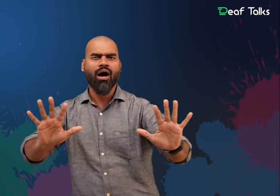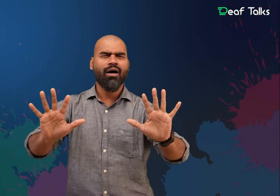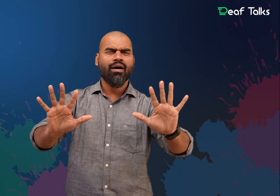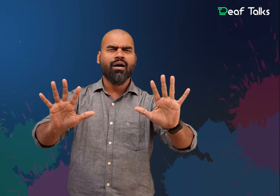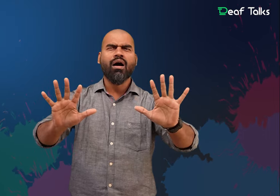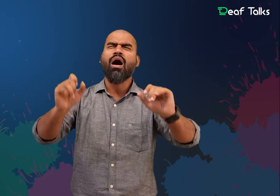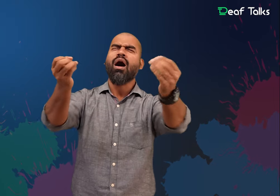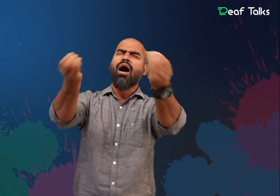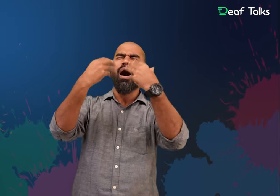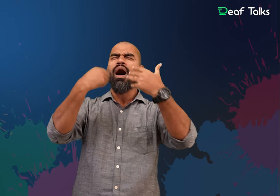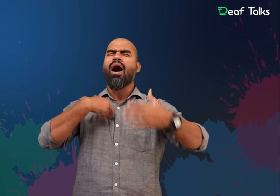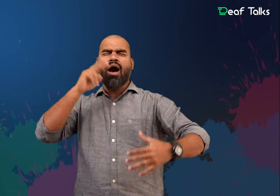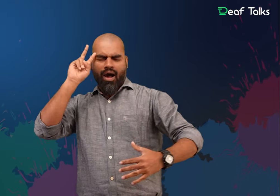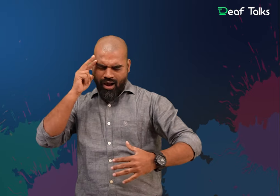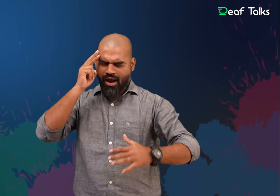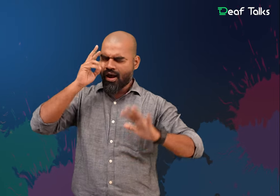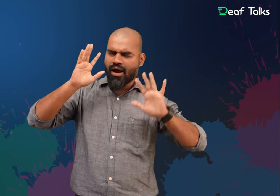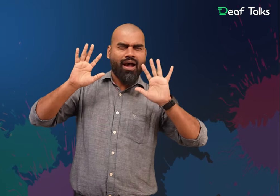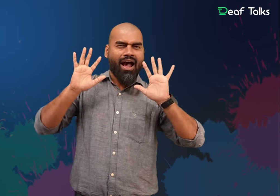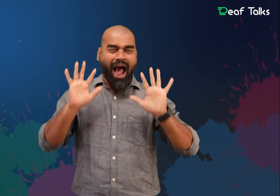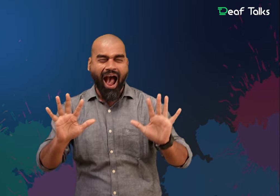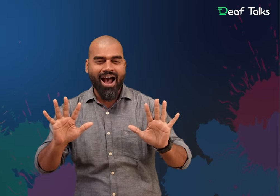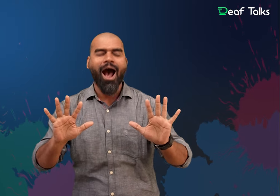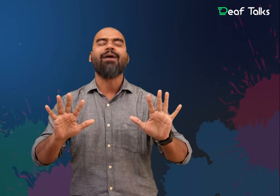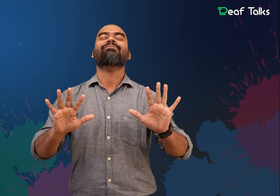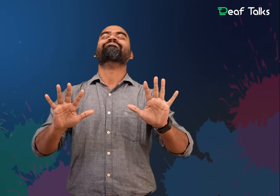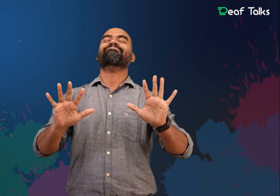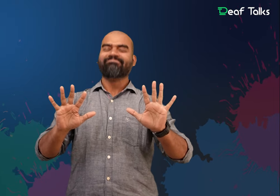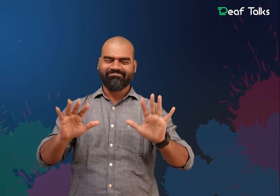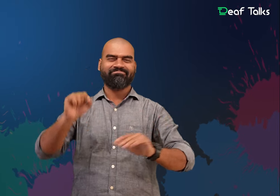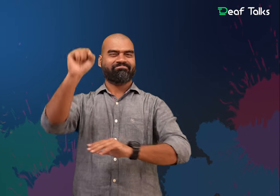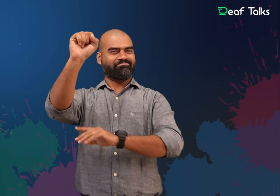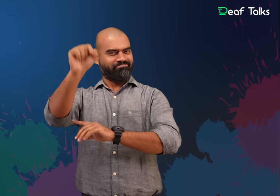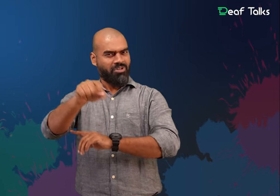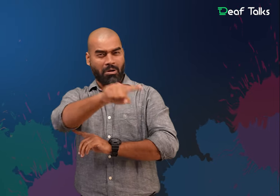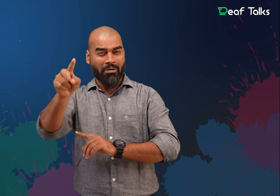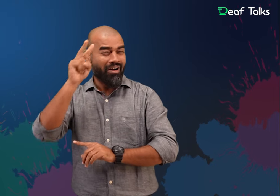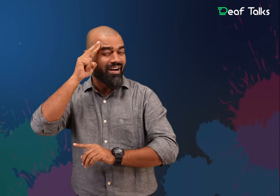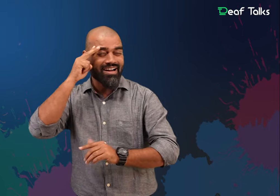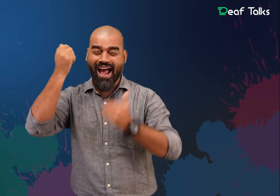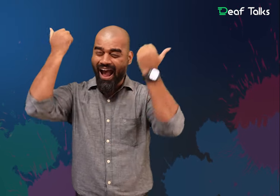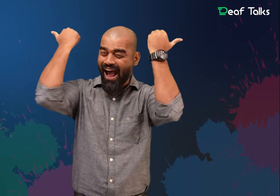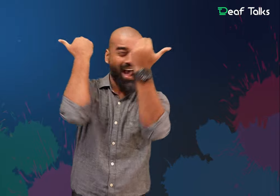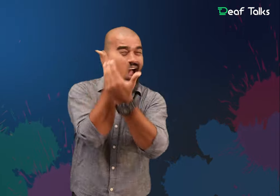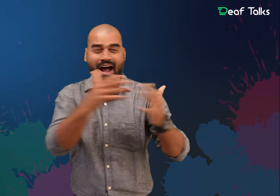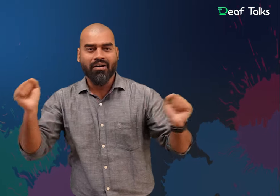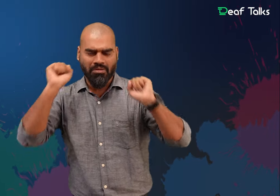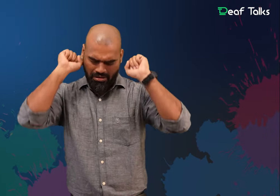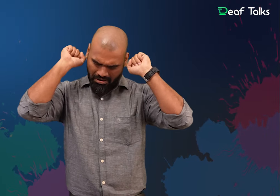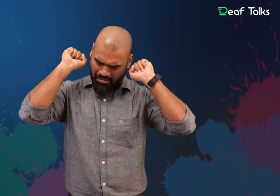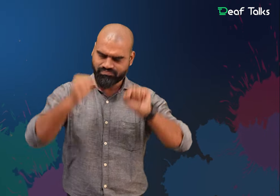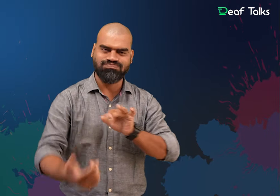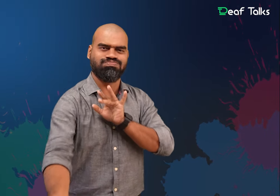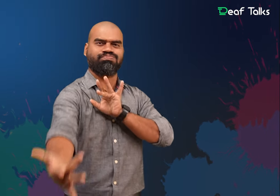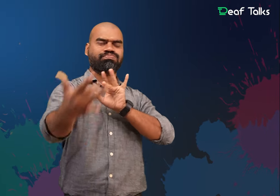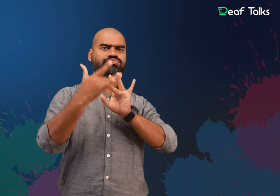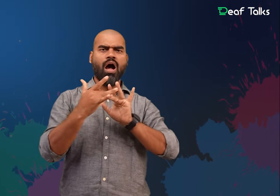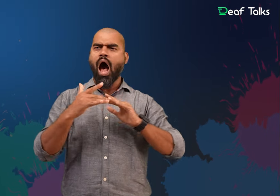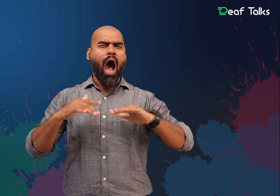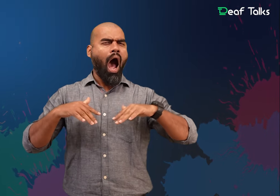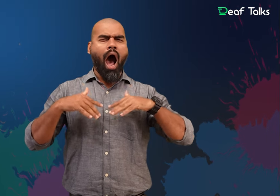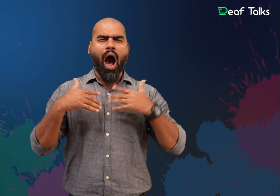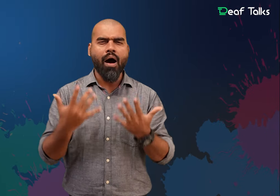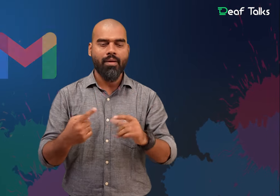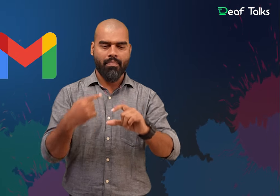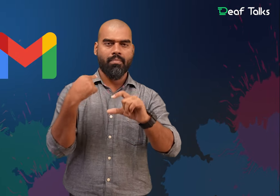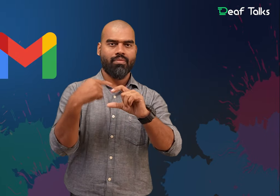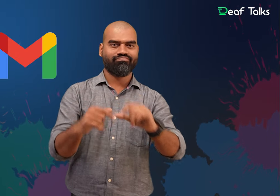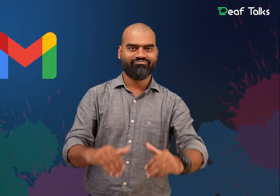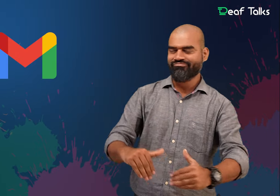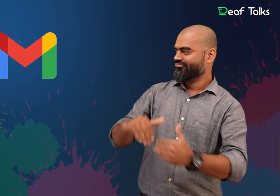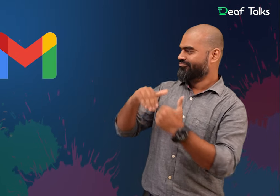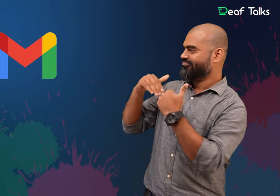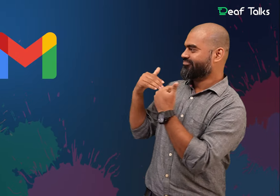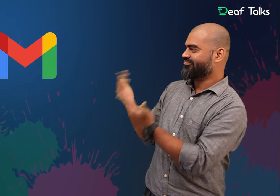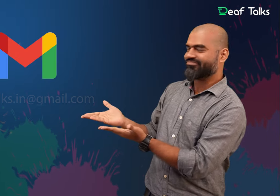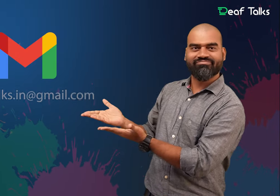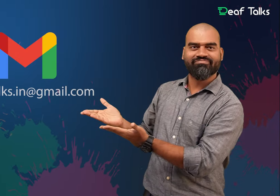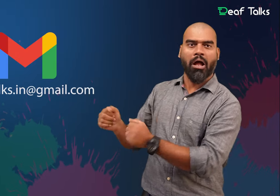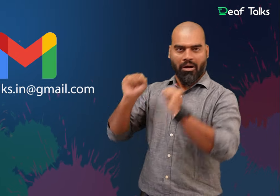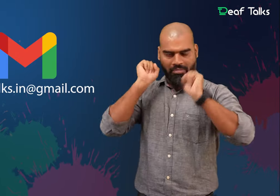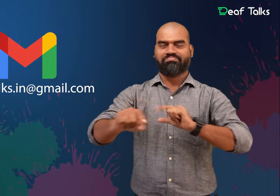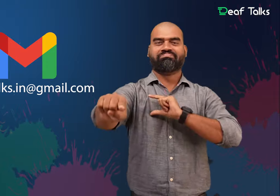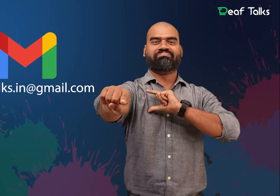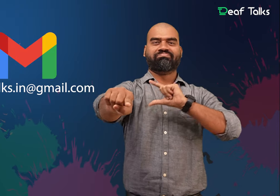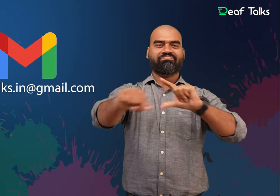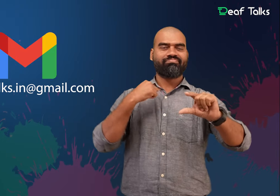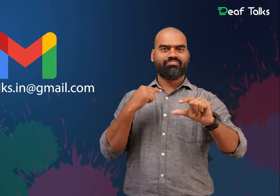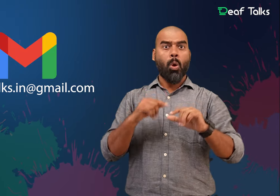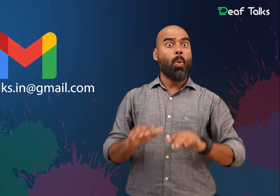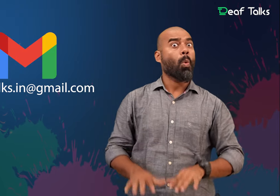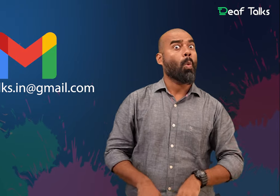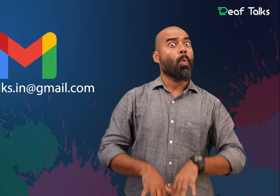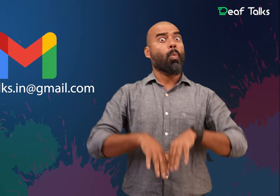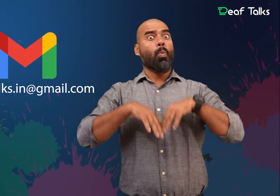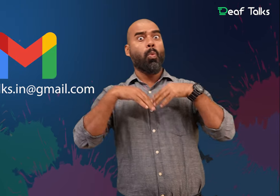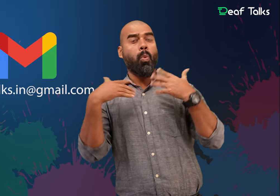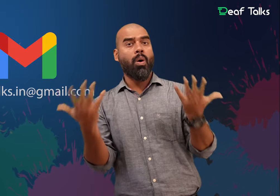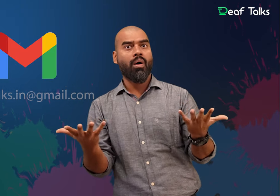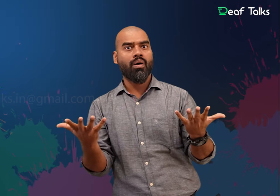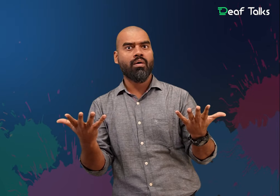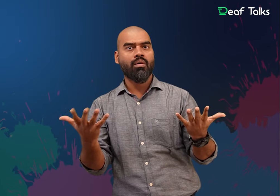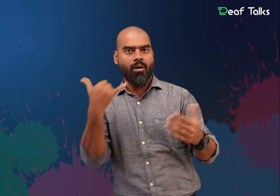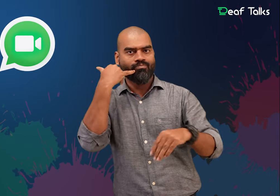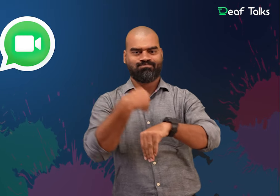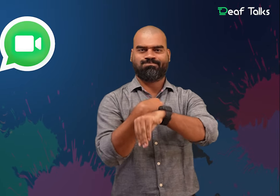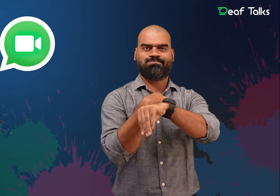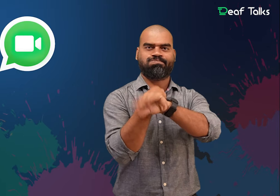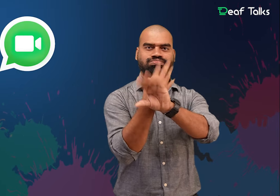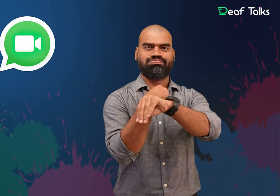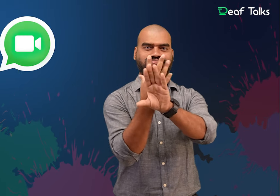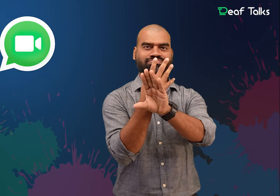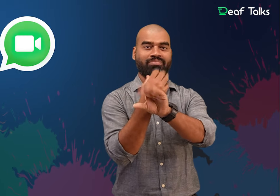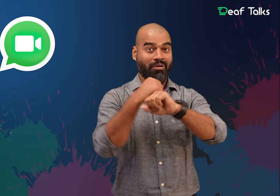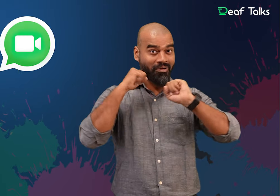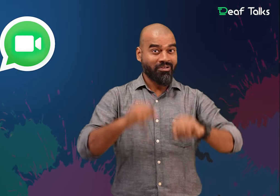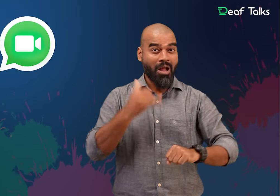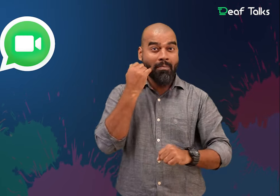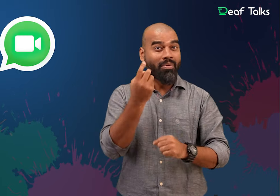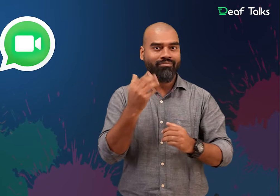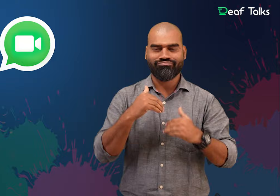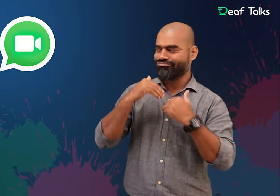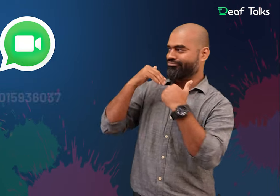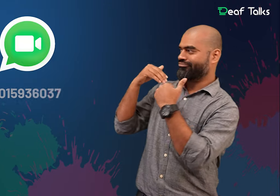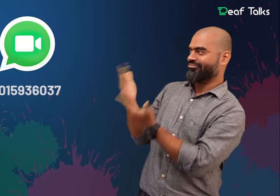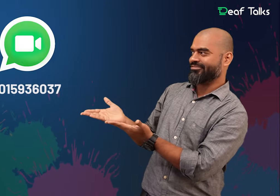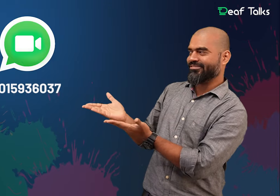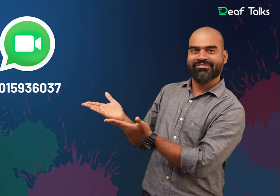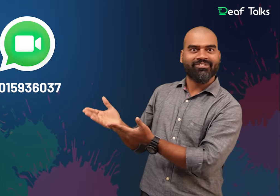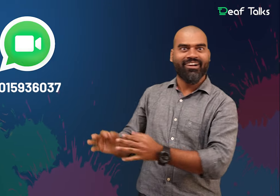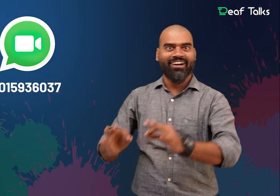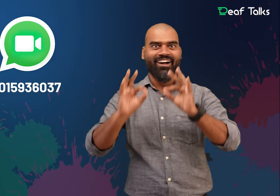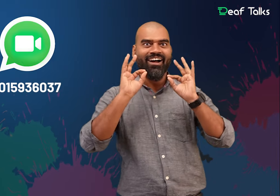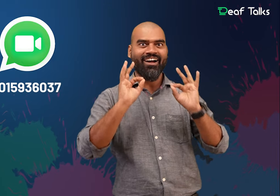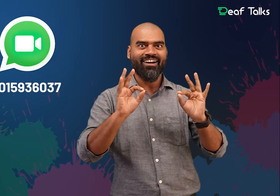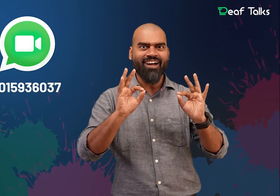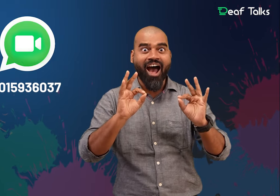For any doubts please contact us through email deaftalks.in@ gmail.com or via WhatsApp at 8015936037.